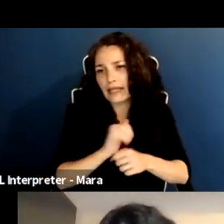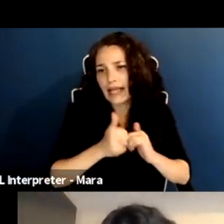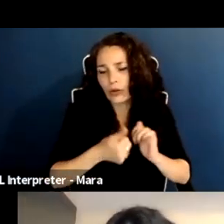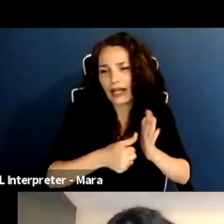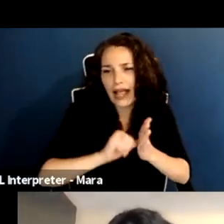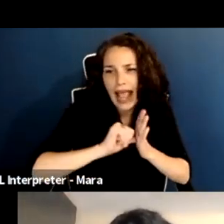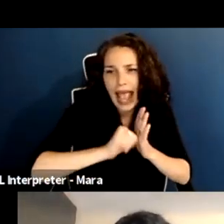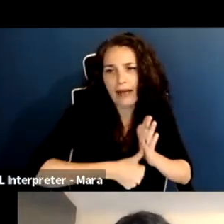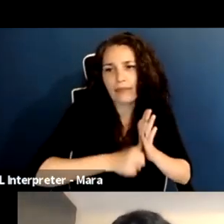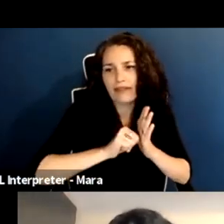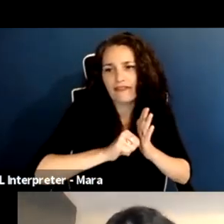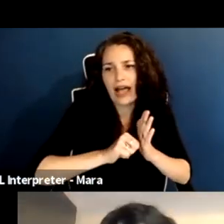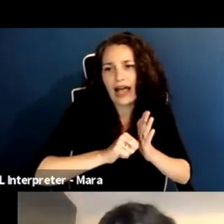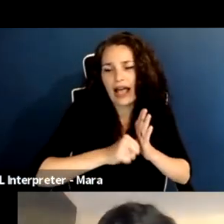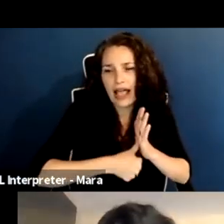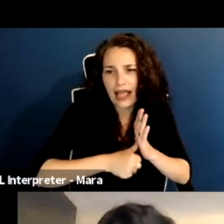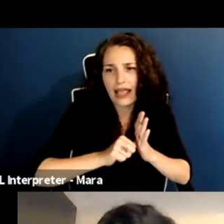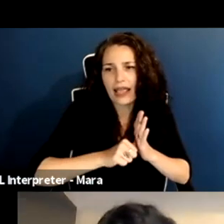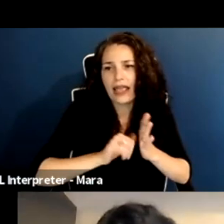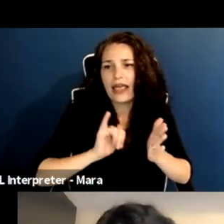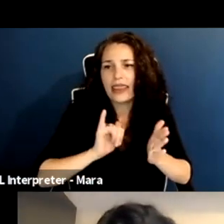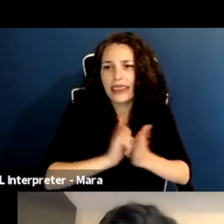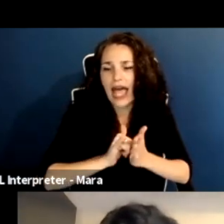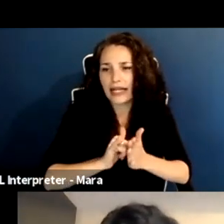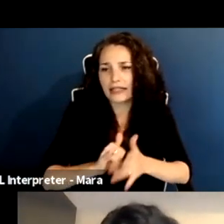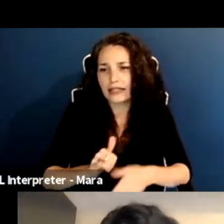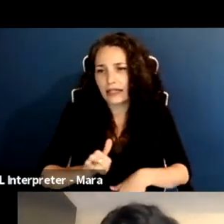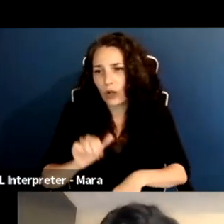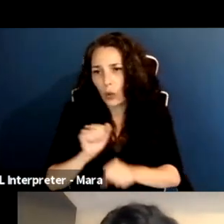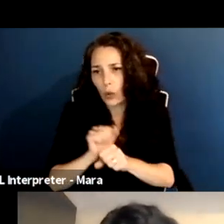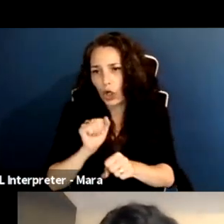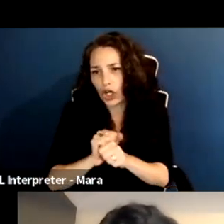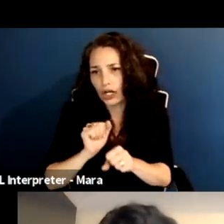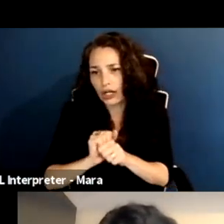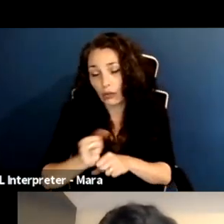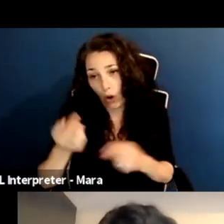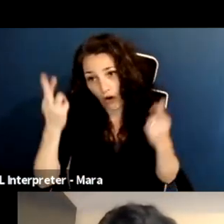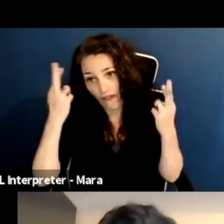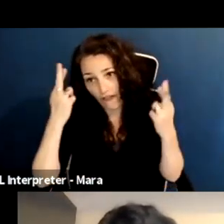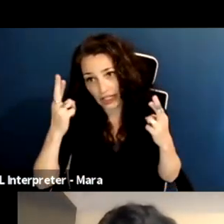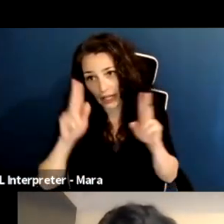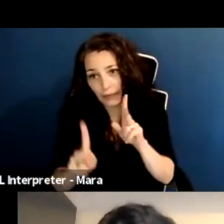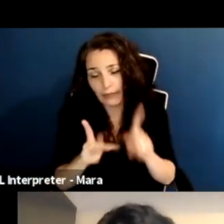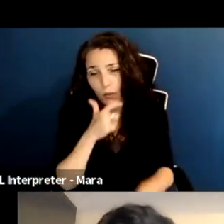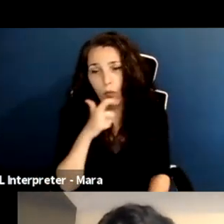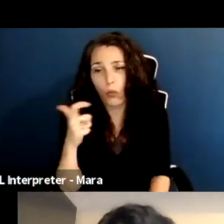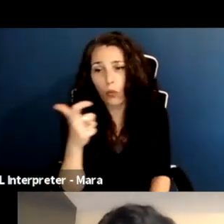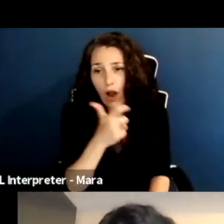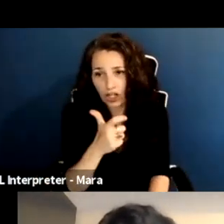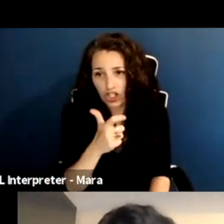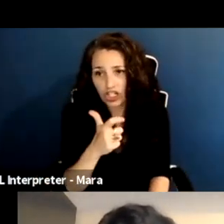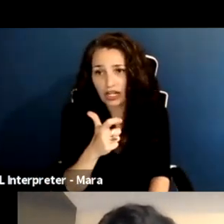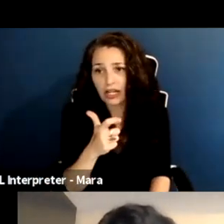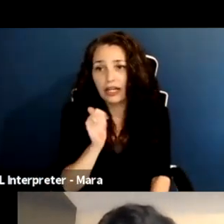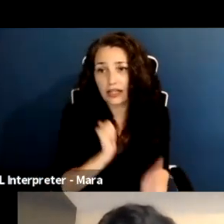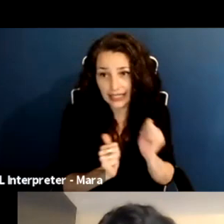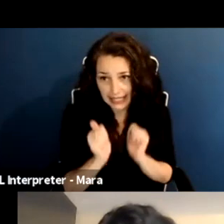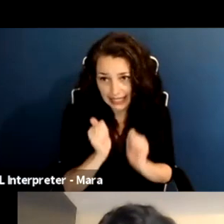is that then we hope that people can see the series and then the audience then becomes engaged